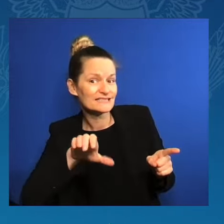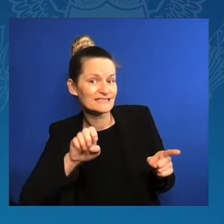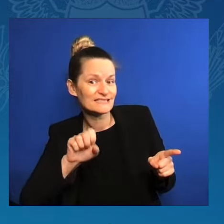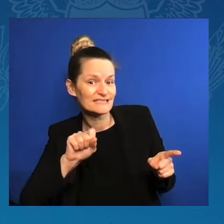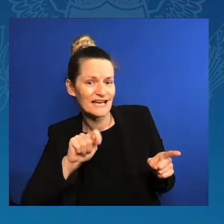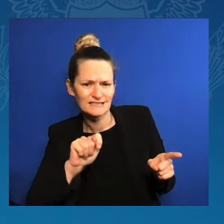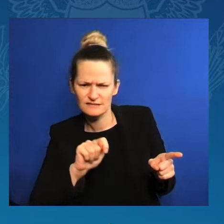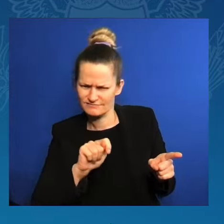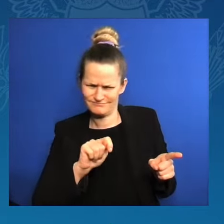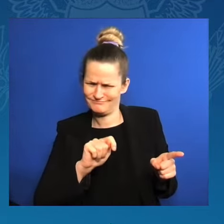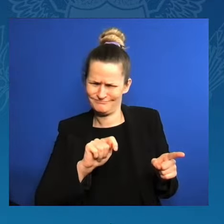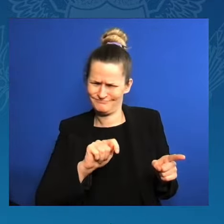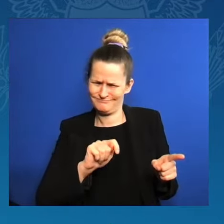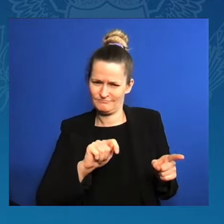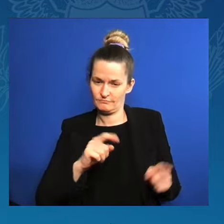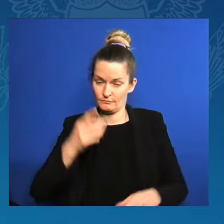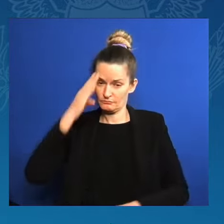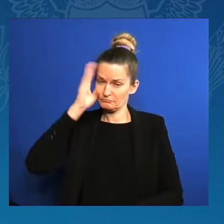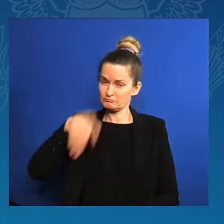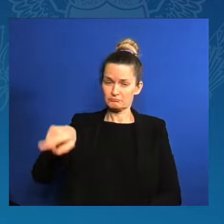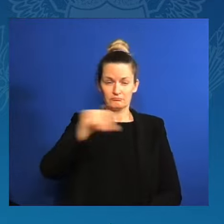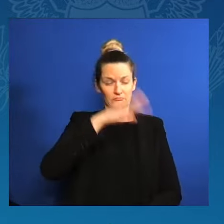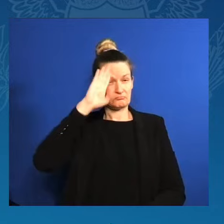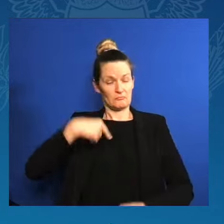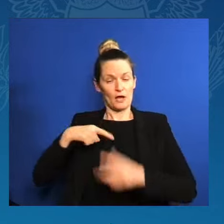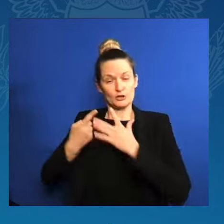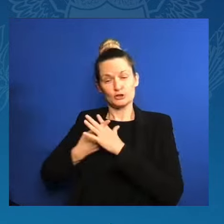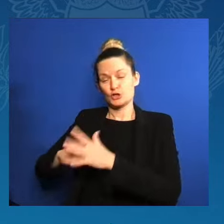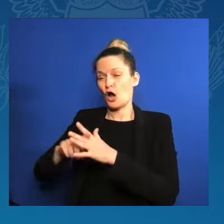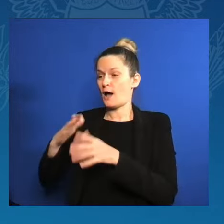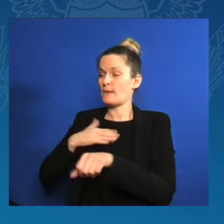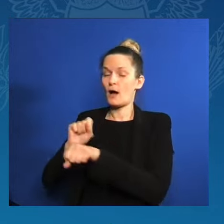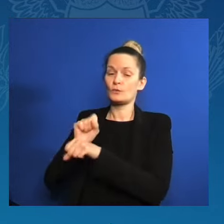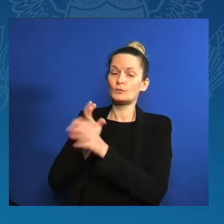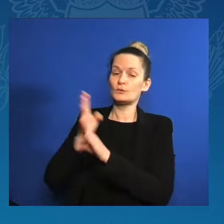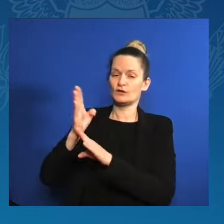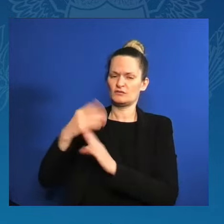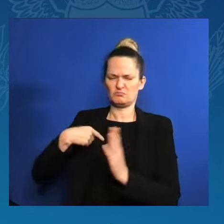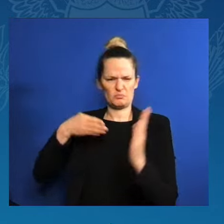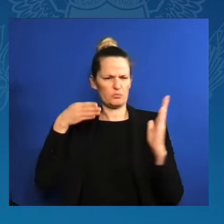in particular, women and children who were the subject and survivors of violence.